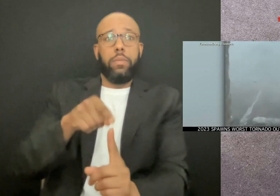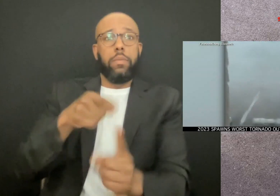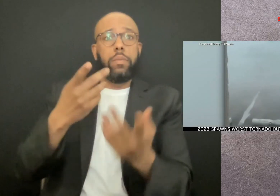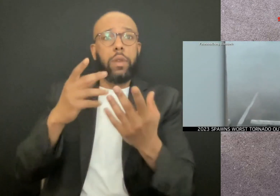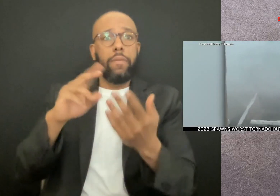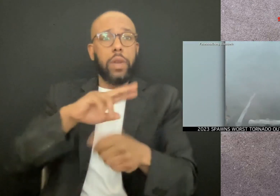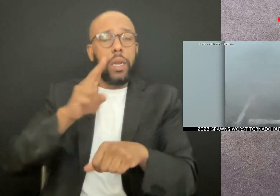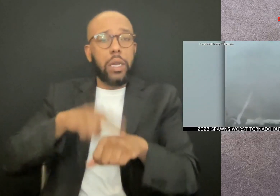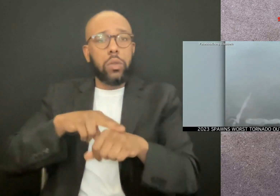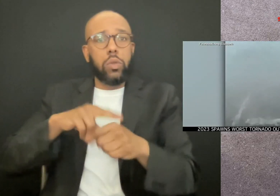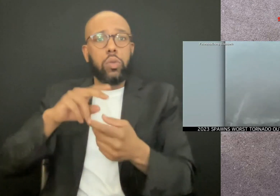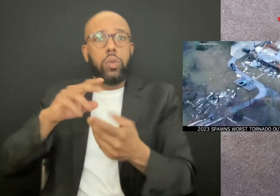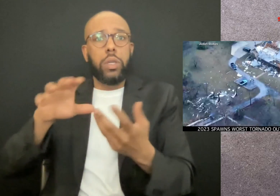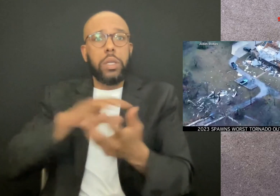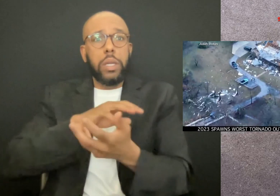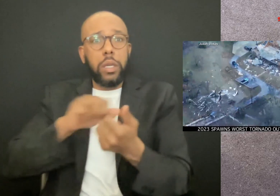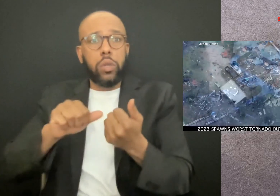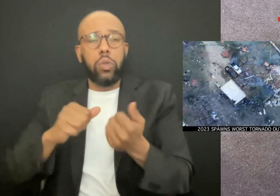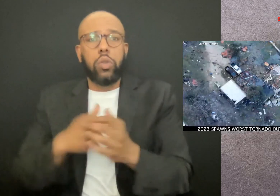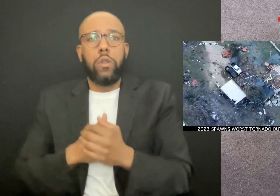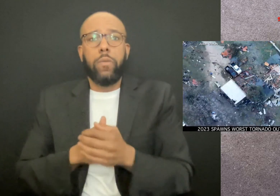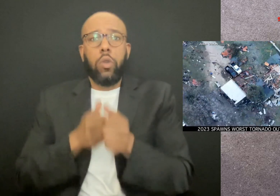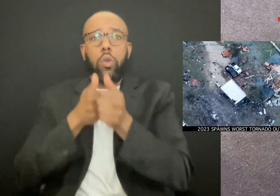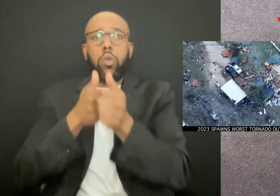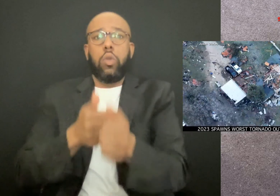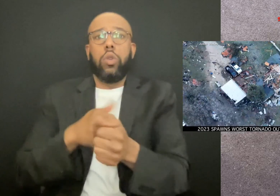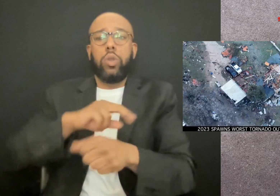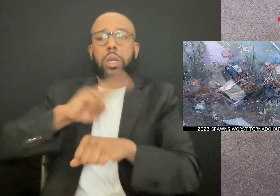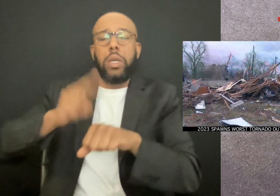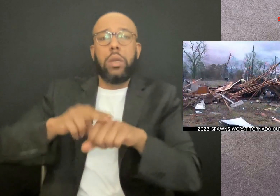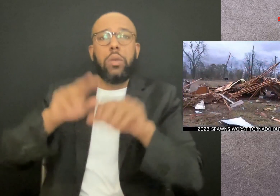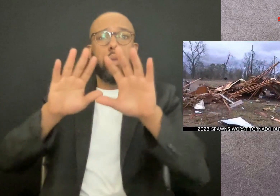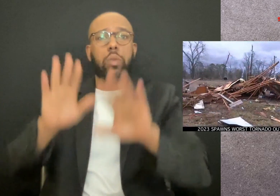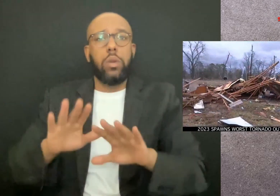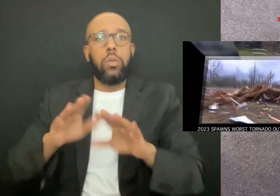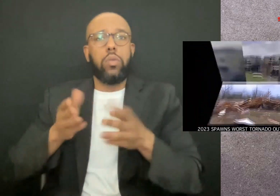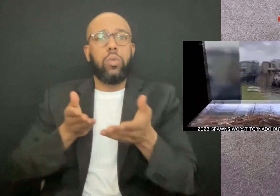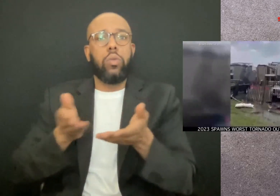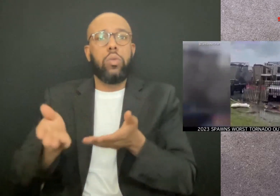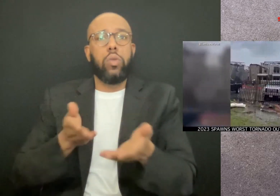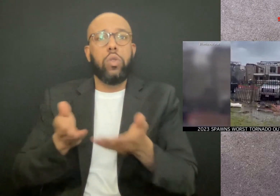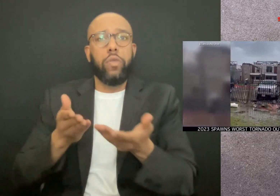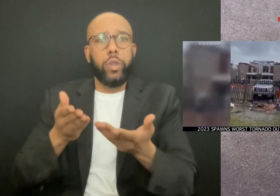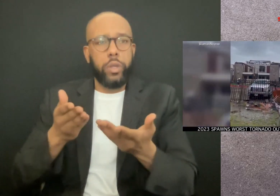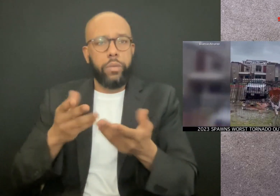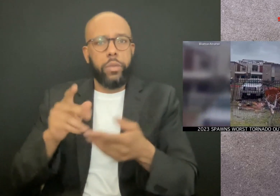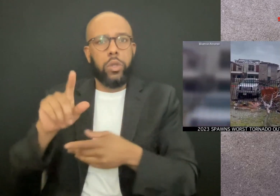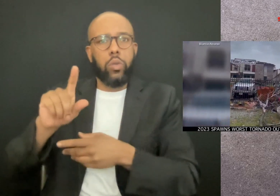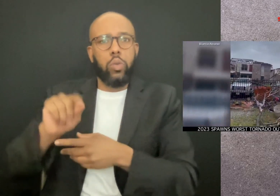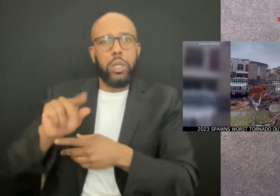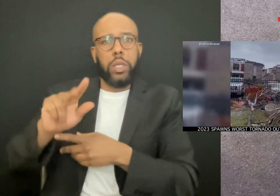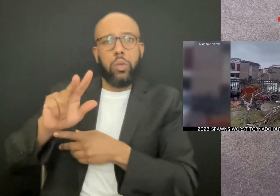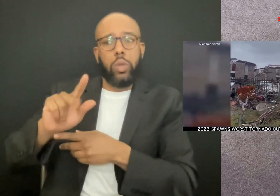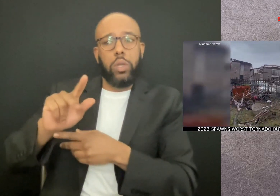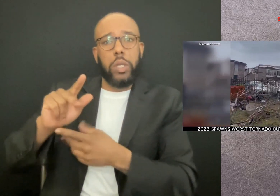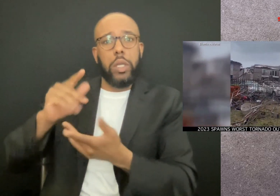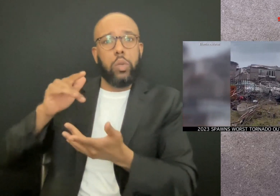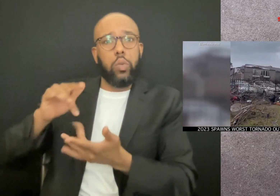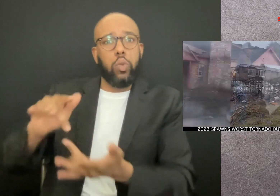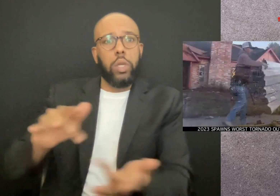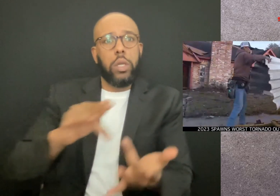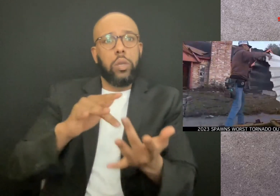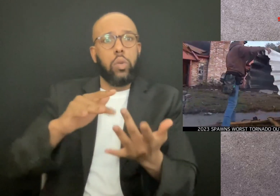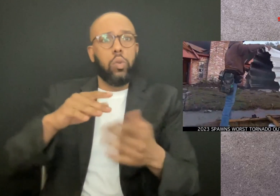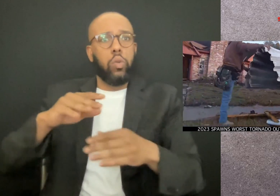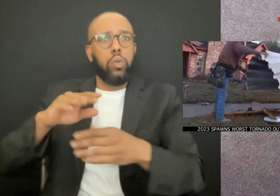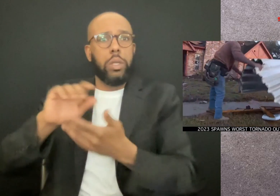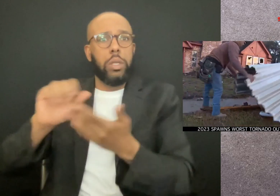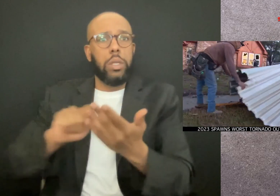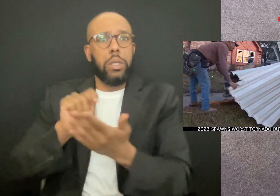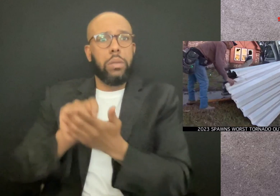speaking of natural disasters according to the National Weather Service the 2023 tornado season